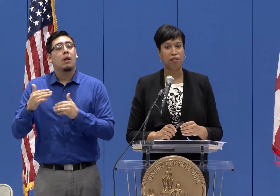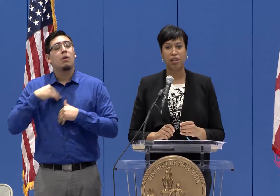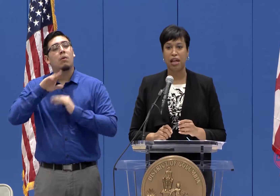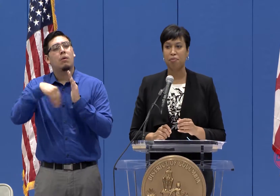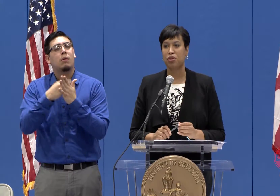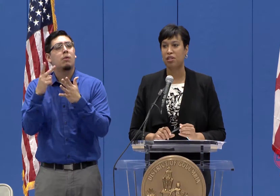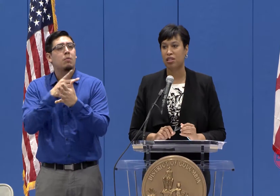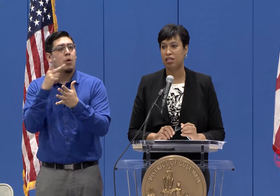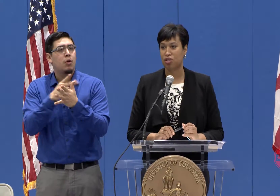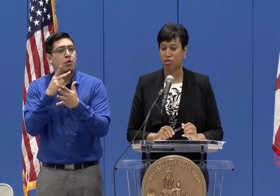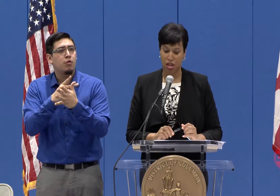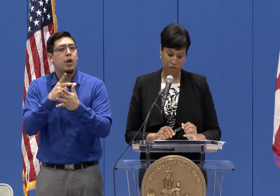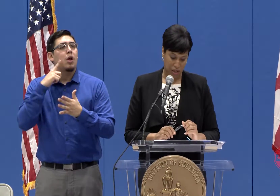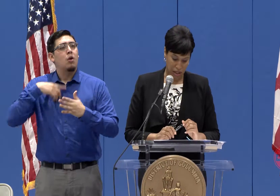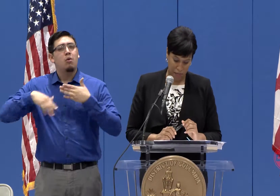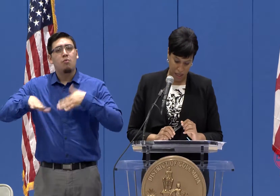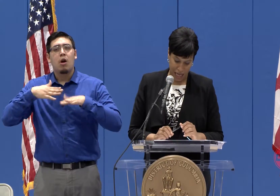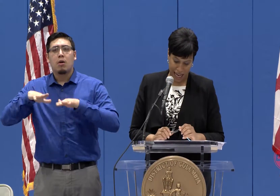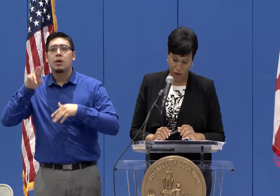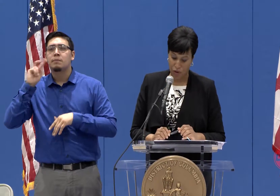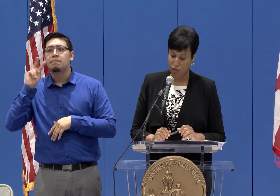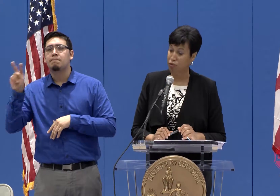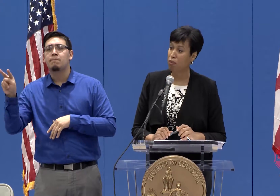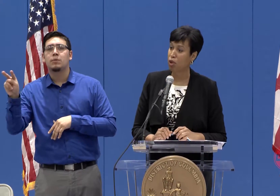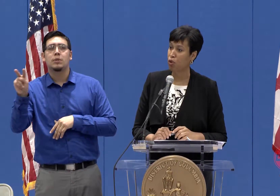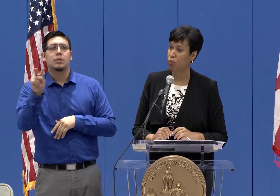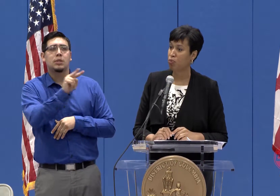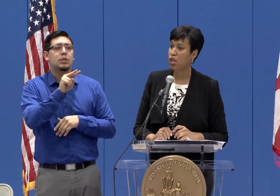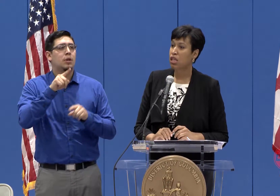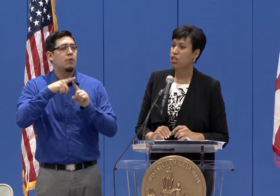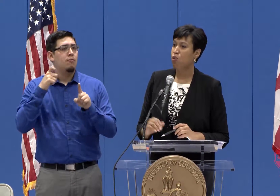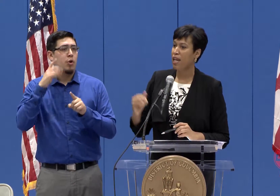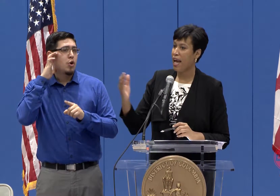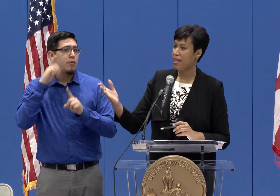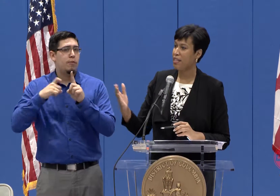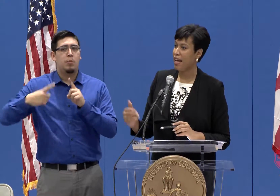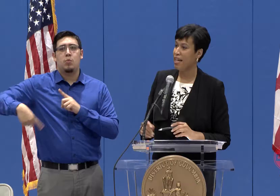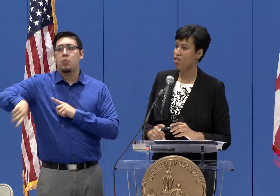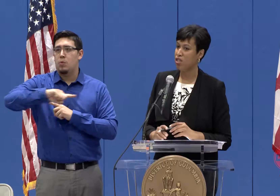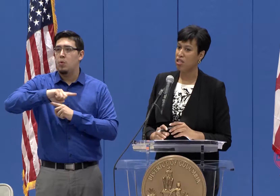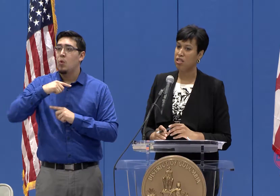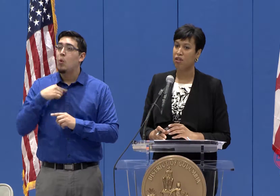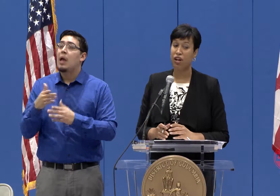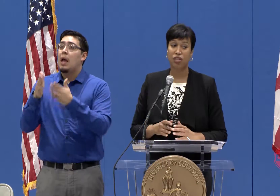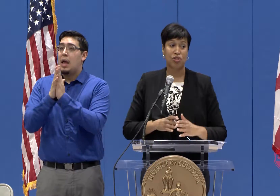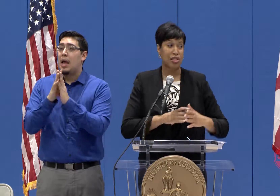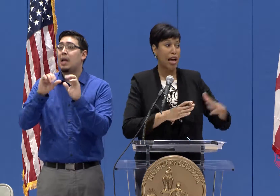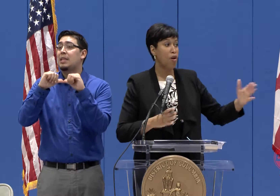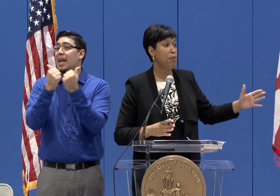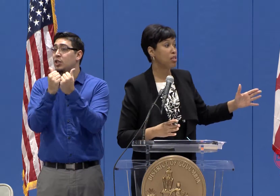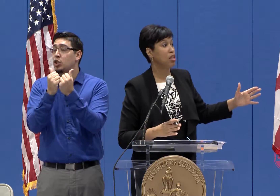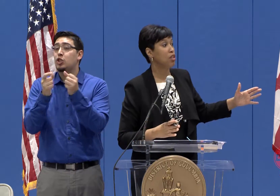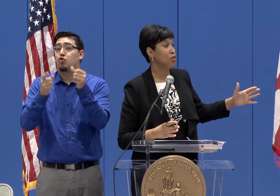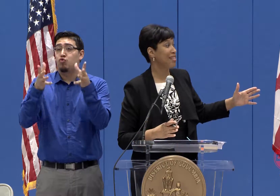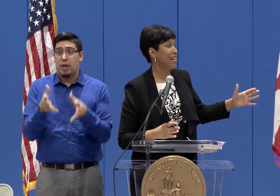EVERY NEIGHBORHOOD IN THE DISTRICT I HEARD FROM YOU. SO WE ASKED THE AGENCIES DIRECTORS TO HELP US CLOSE THAT